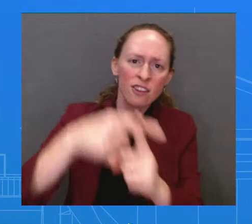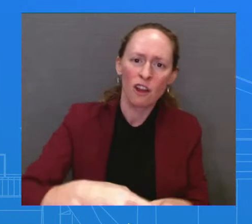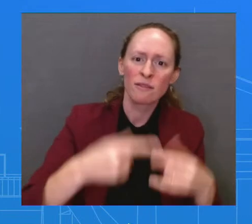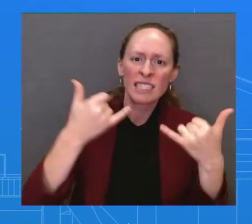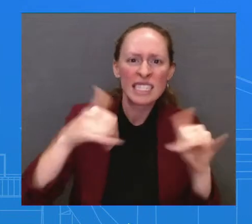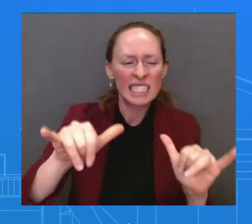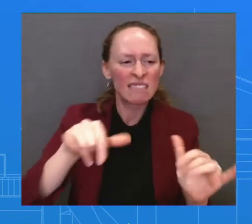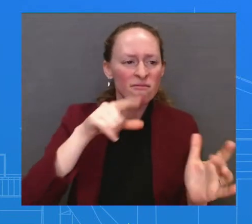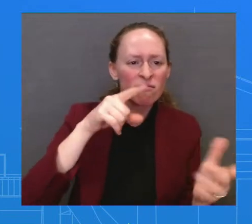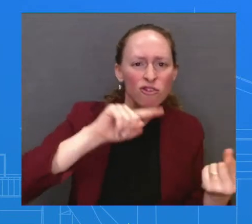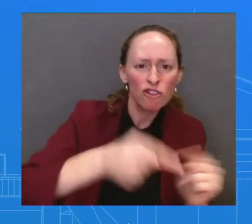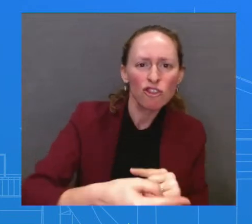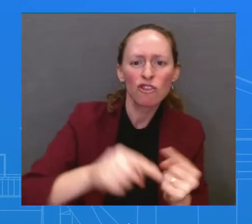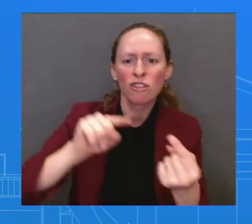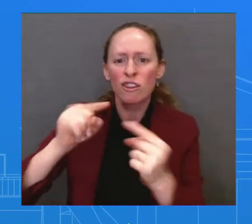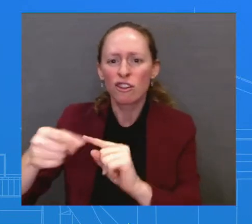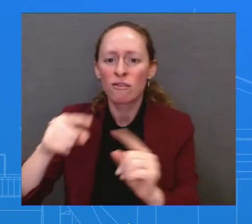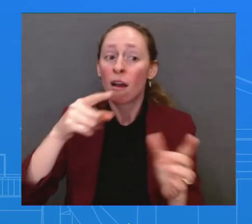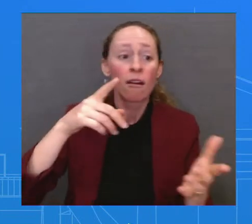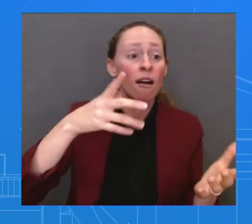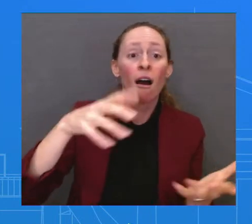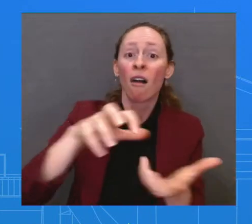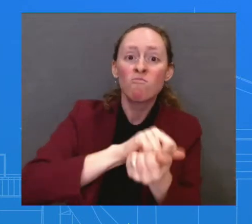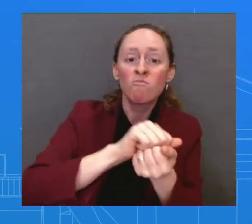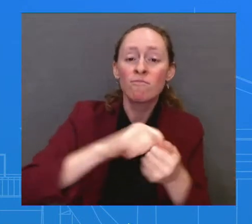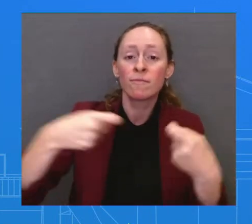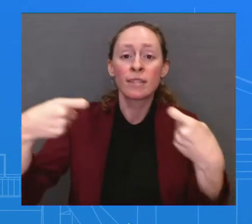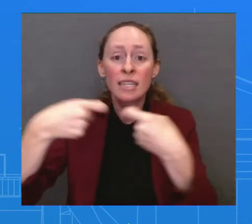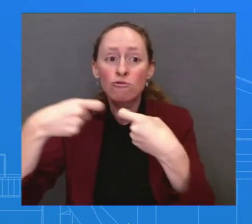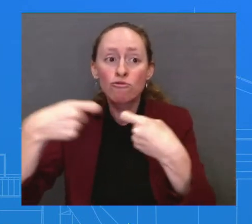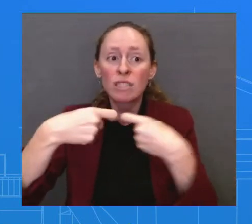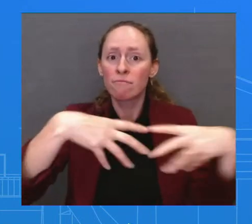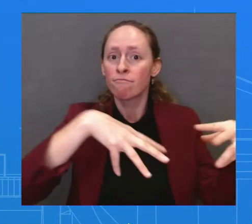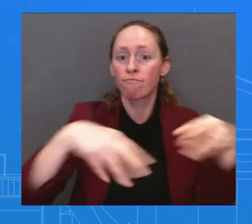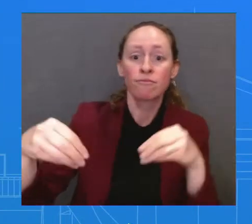Because President Putin cannot achieve his objectives on the battlefield, he has re-